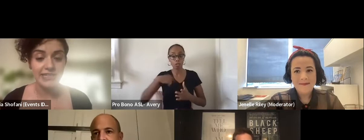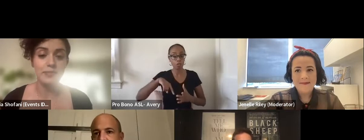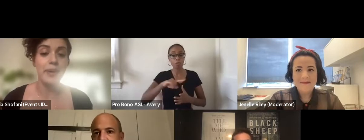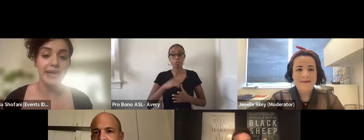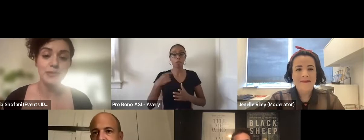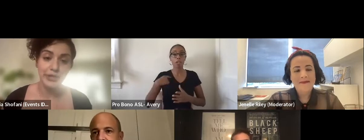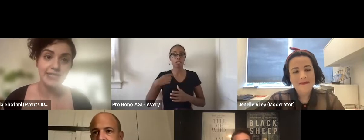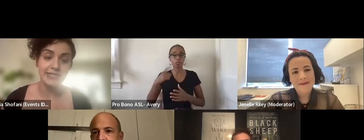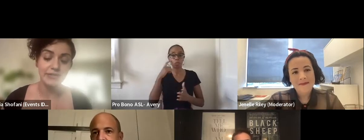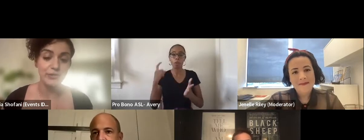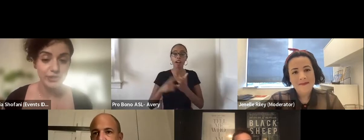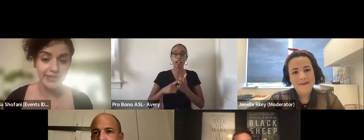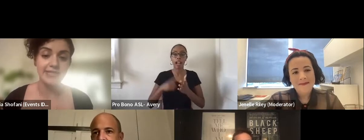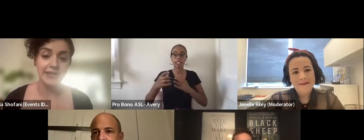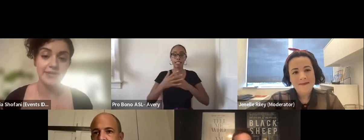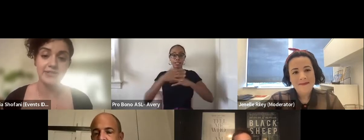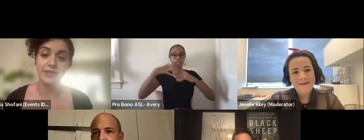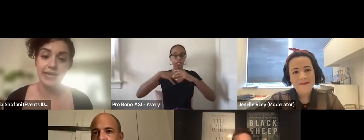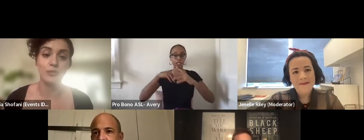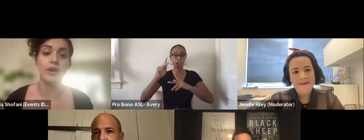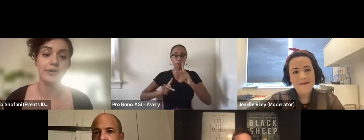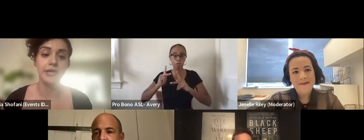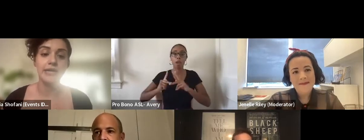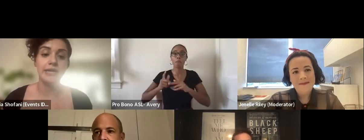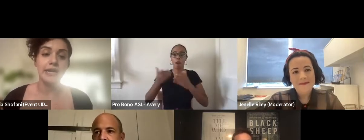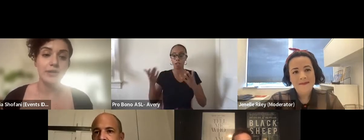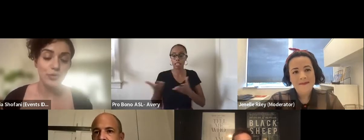and cultural resources in the unceded territory of Los Angeles.